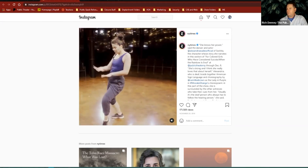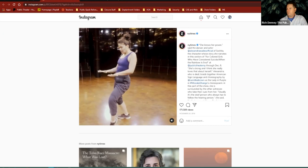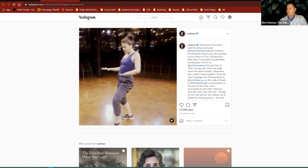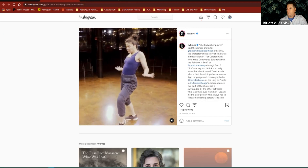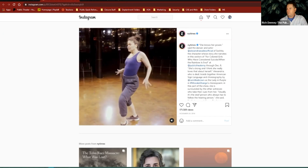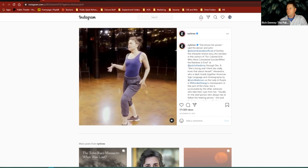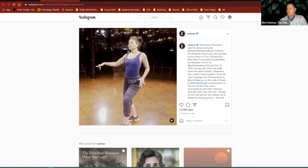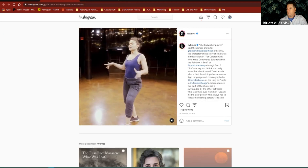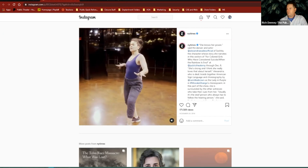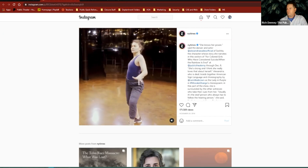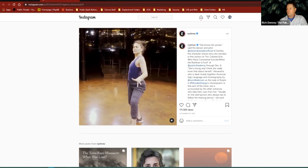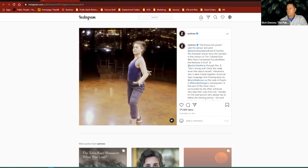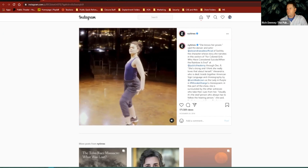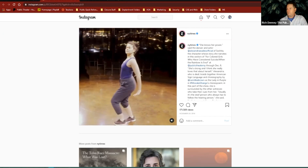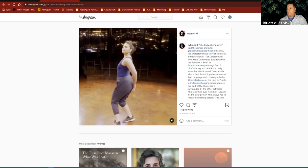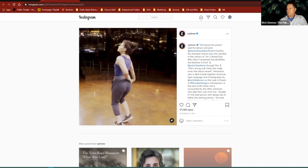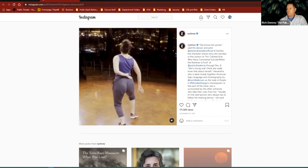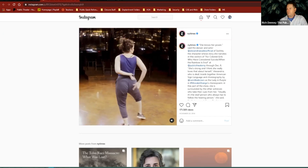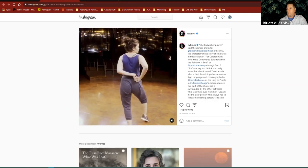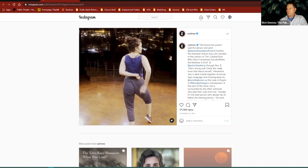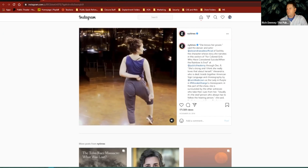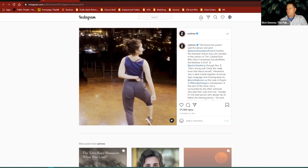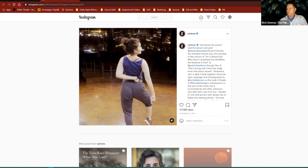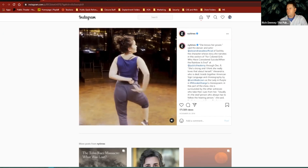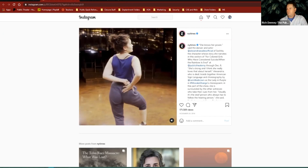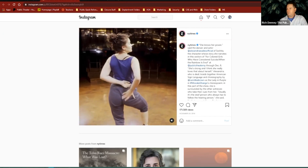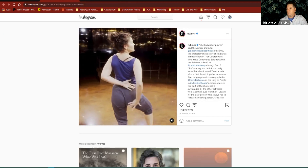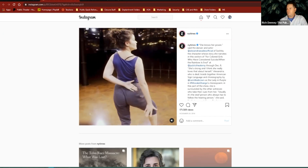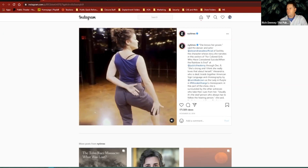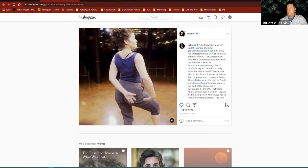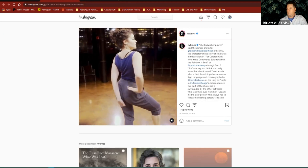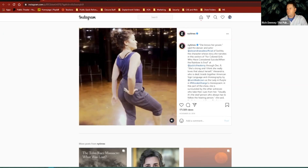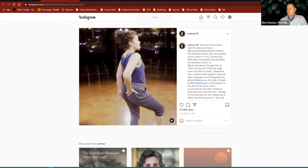sparsely sequined skirts, tucked the waist cincher from behind